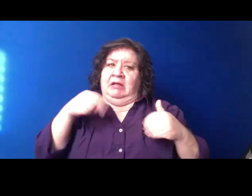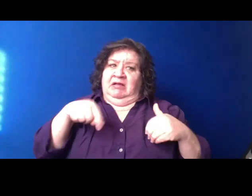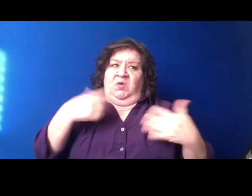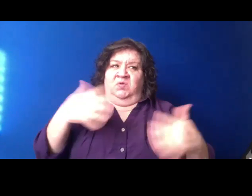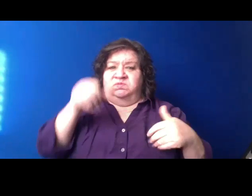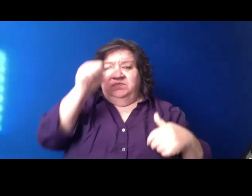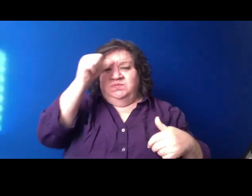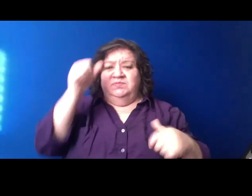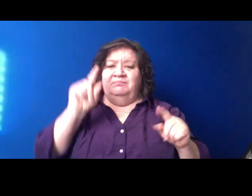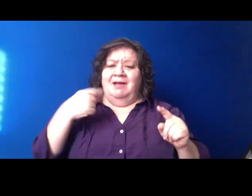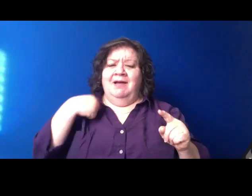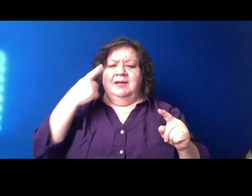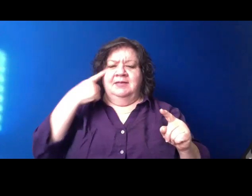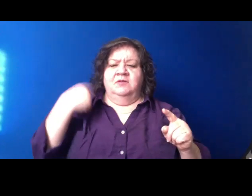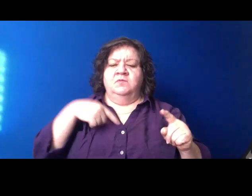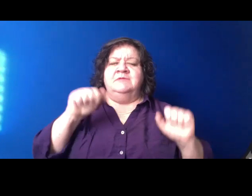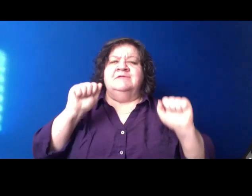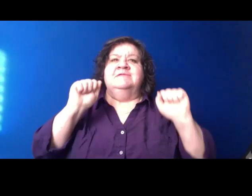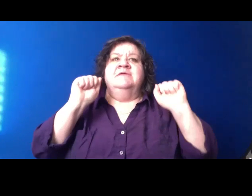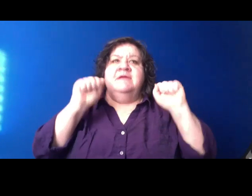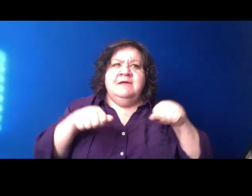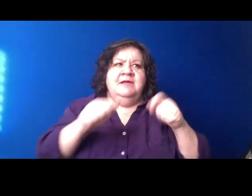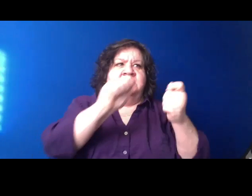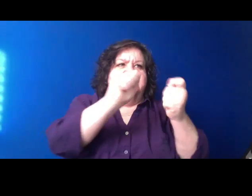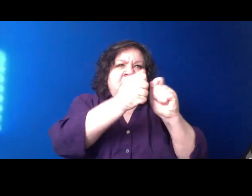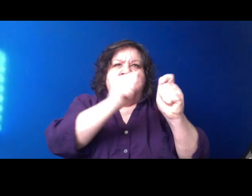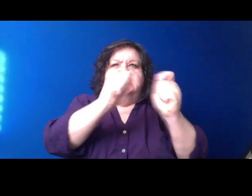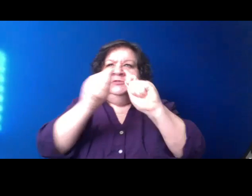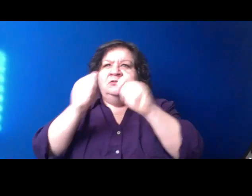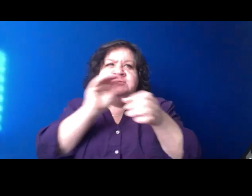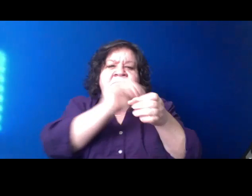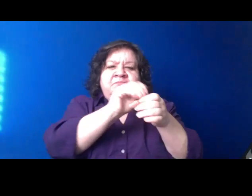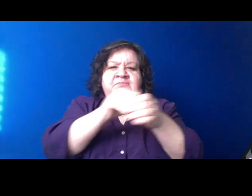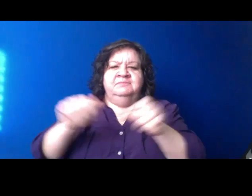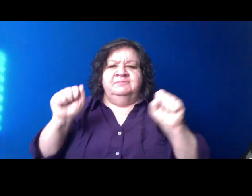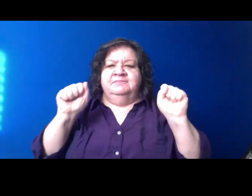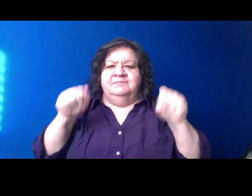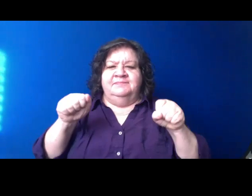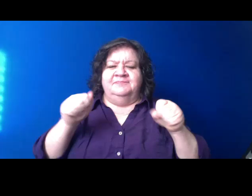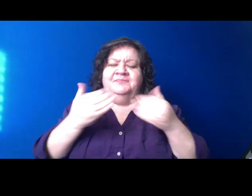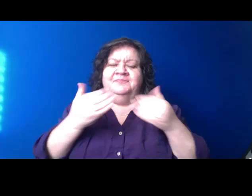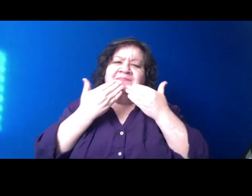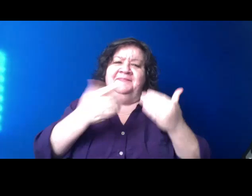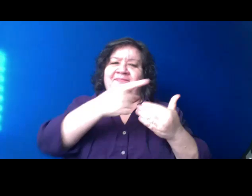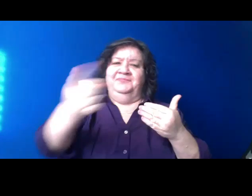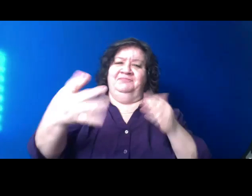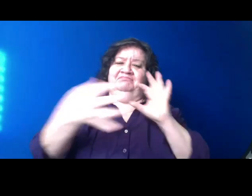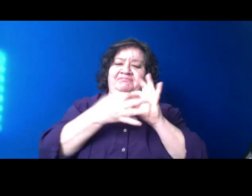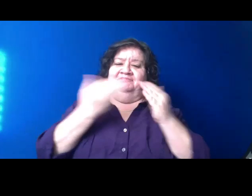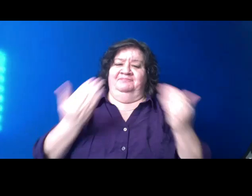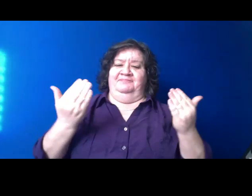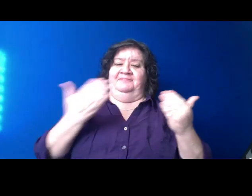and look forward to continue working with you in one of these areas or other areas that we didn't